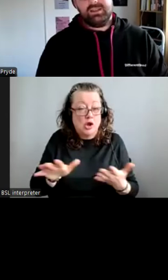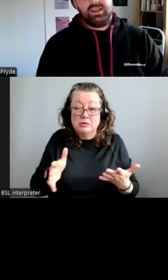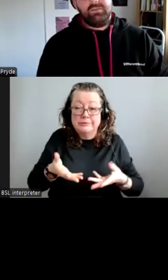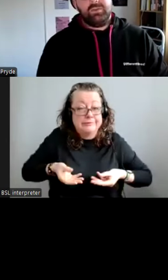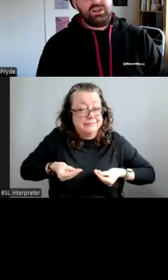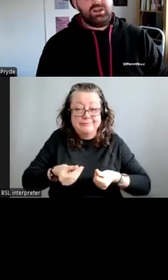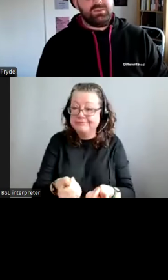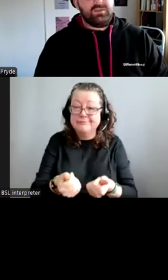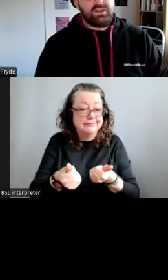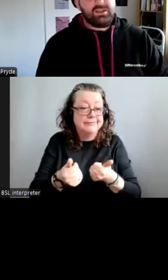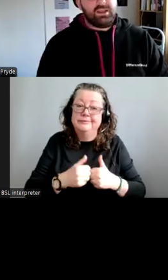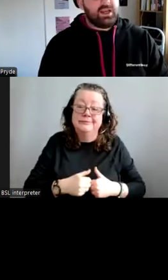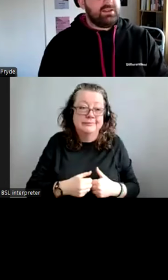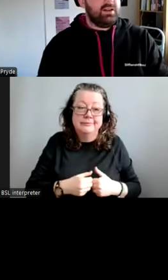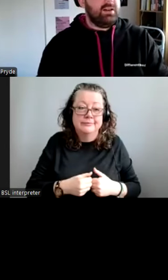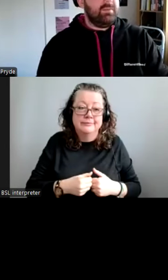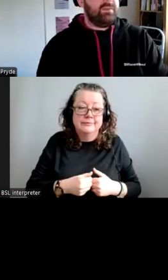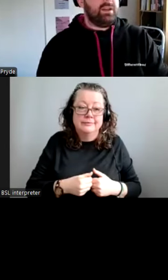This is the same for when it comes to things like add to cart.